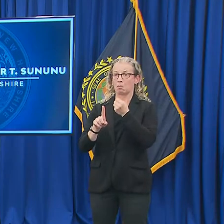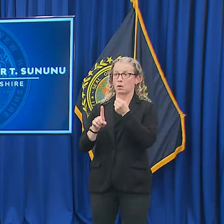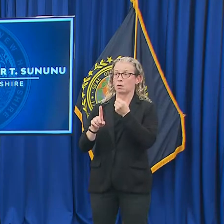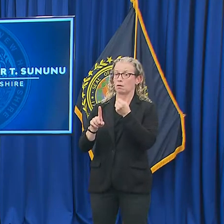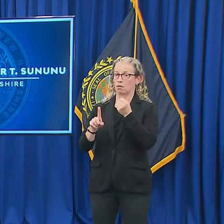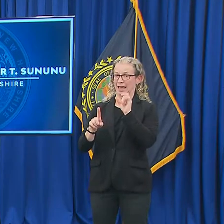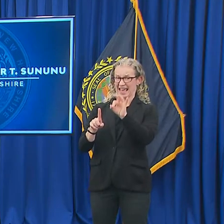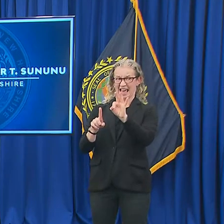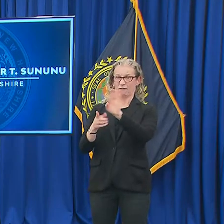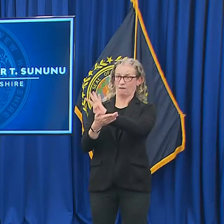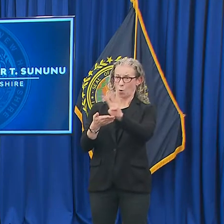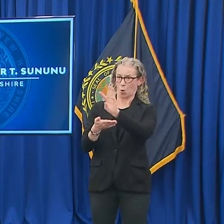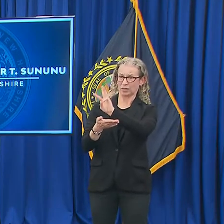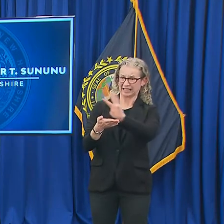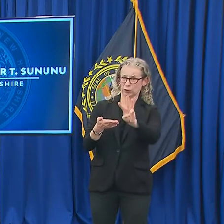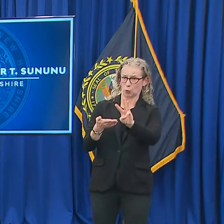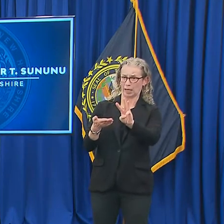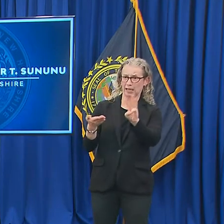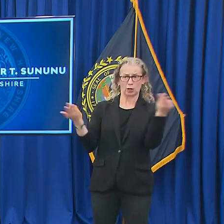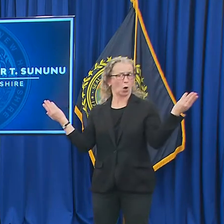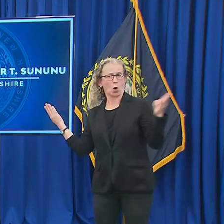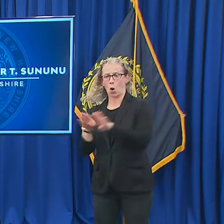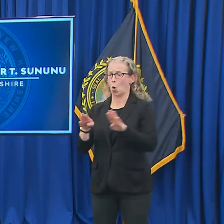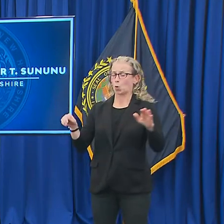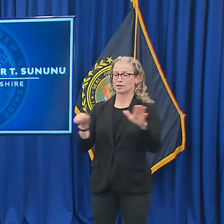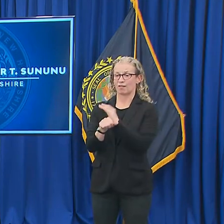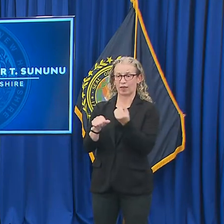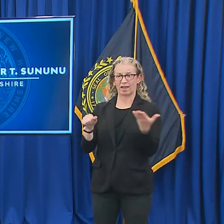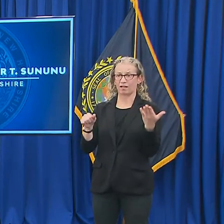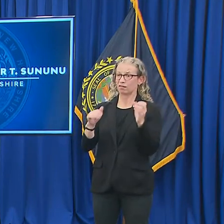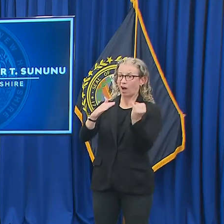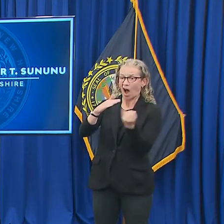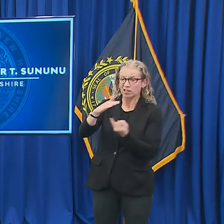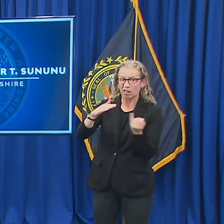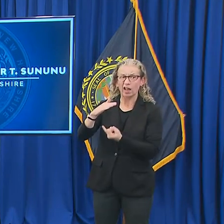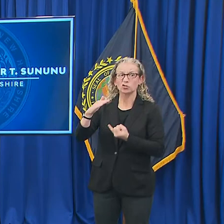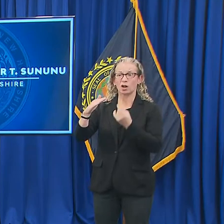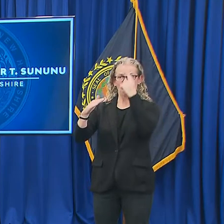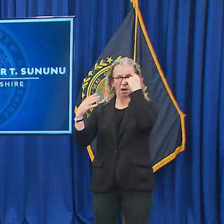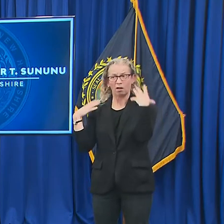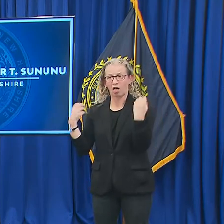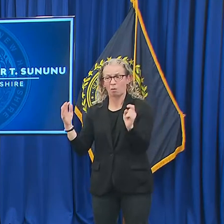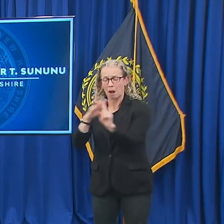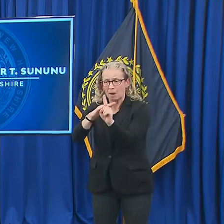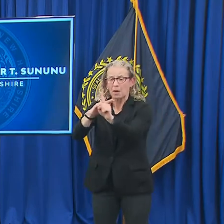we would strenuously object as they say WAS THAT A Few Good Men.